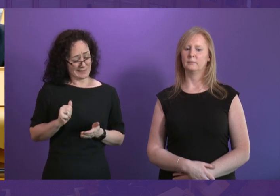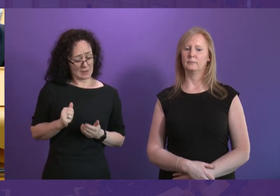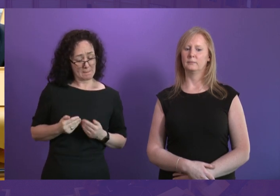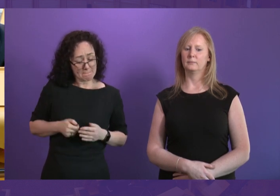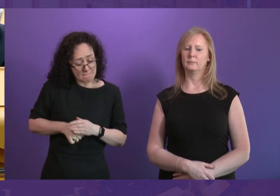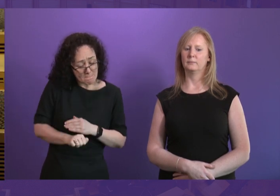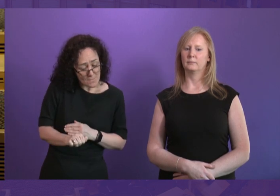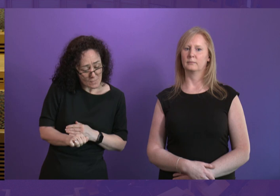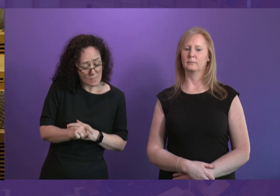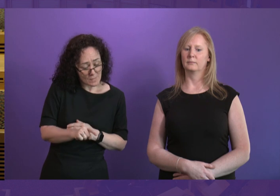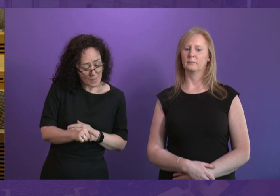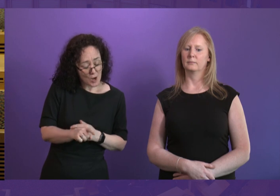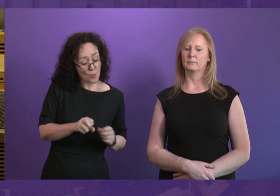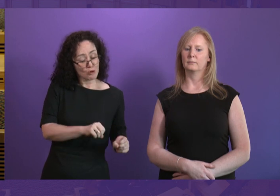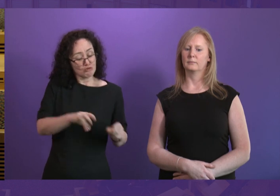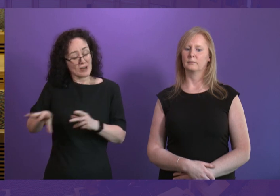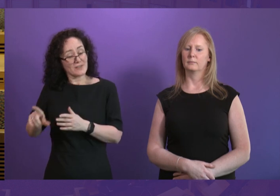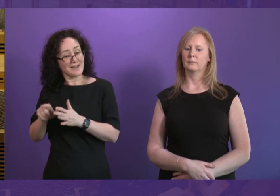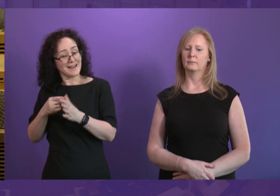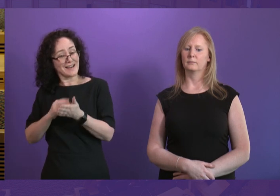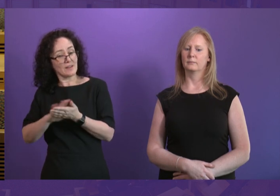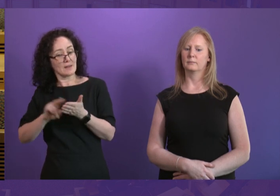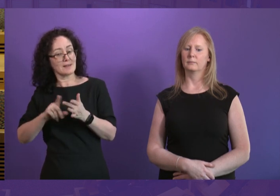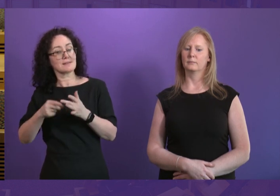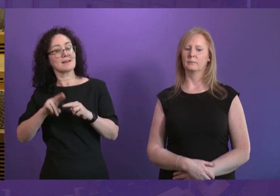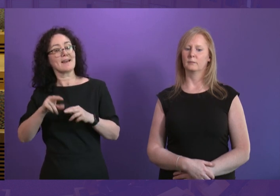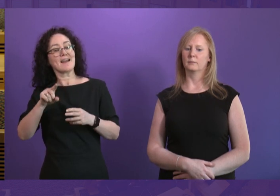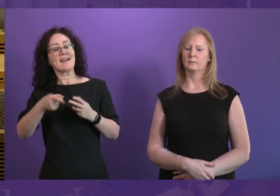when that is considered to be in line with patient safety. Why the air ambulance was